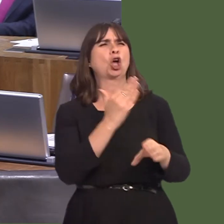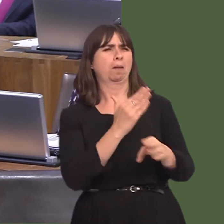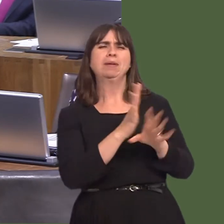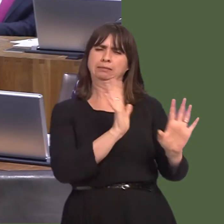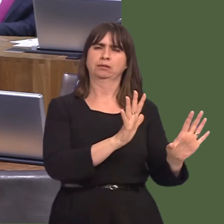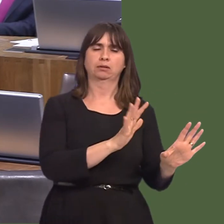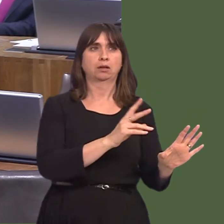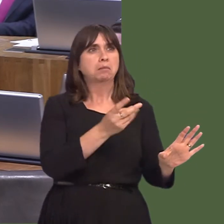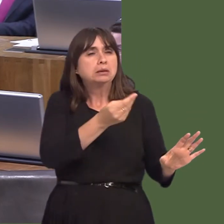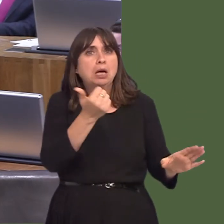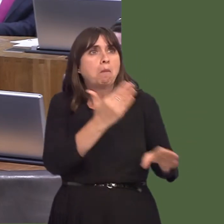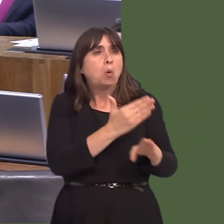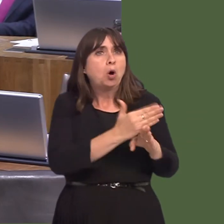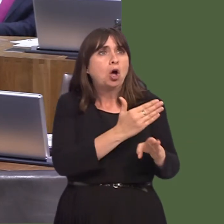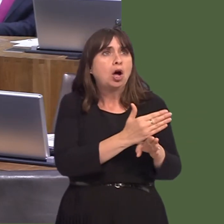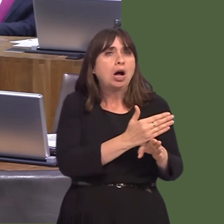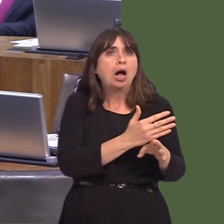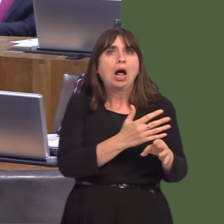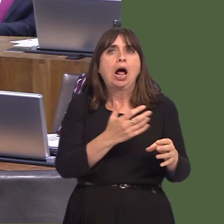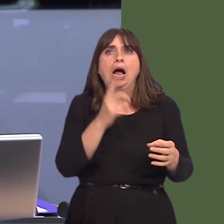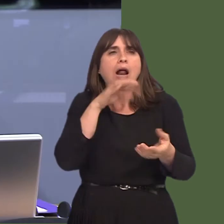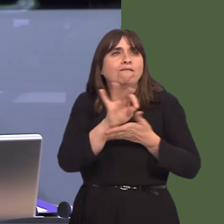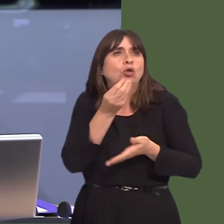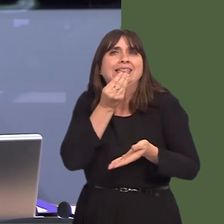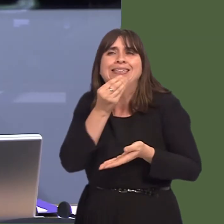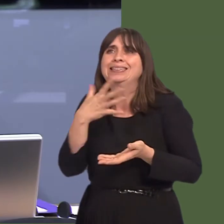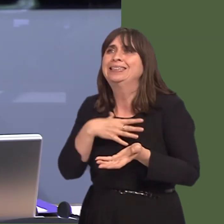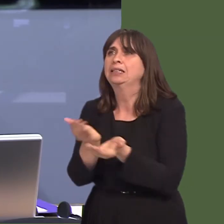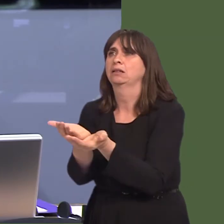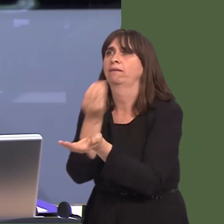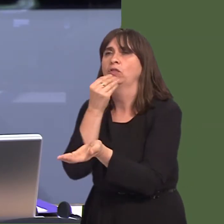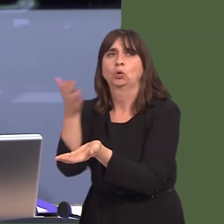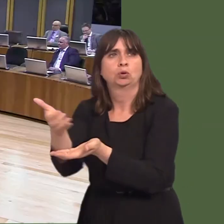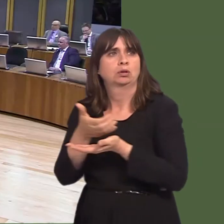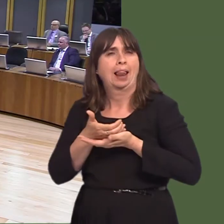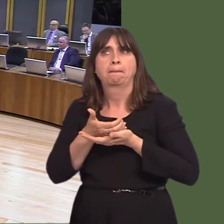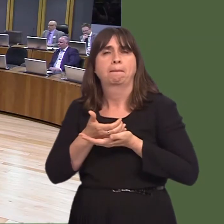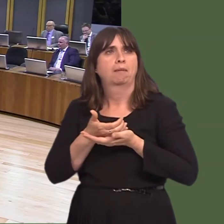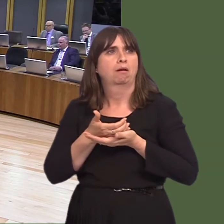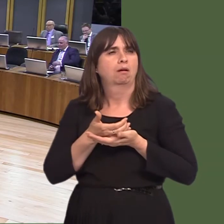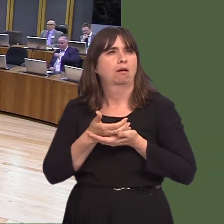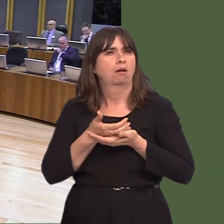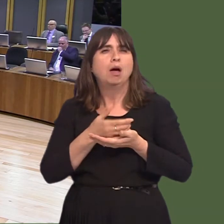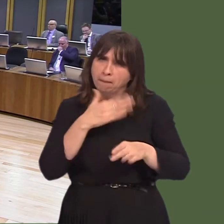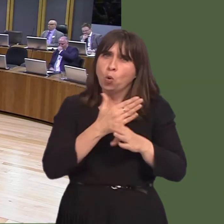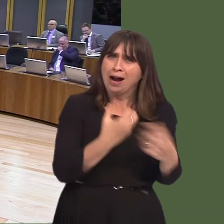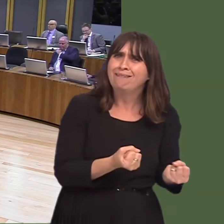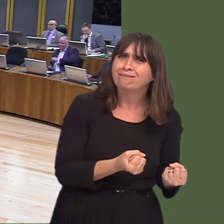there are people in work using food banks? Why is it that there are still stories of people who find themselves in a job but yet